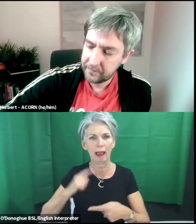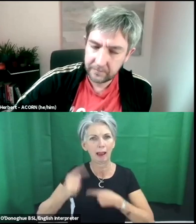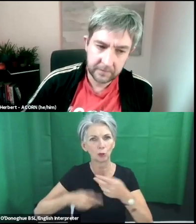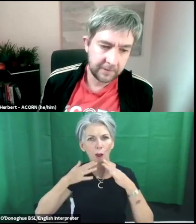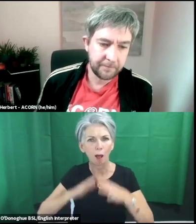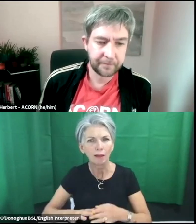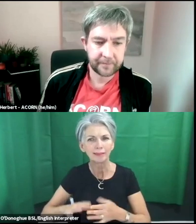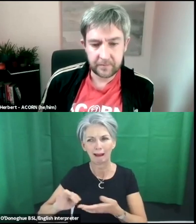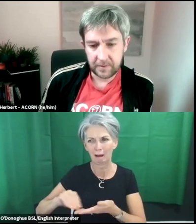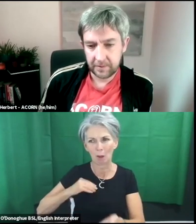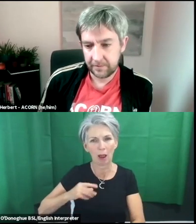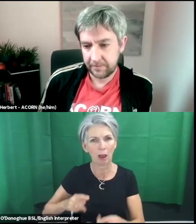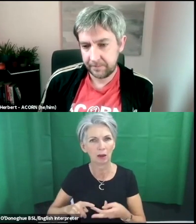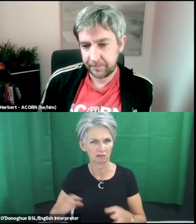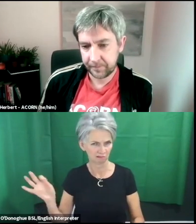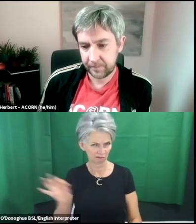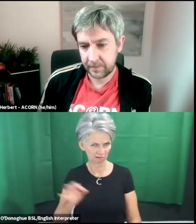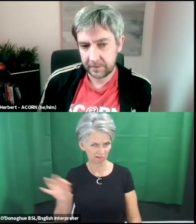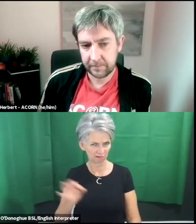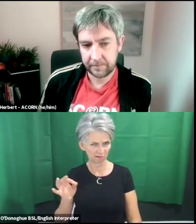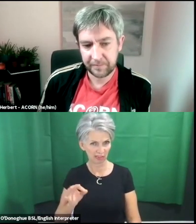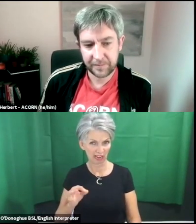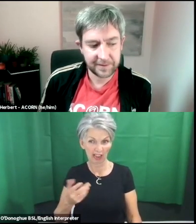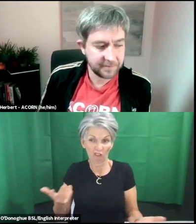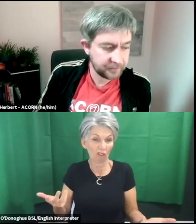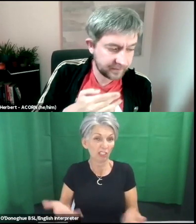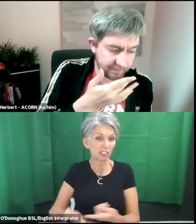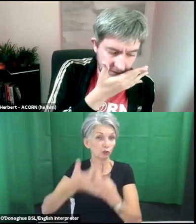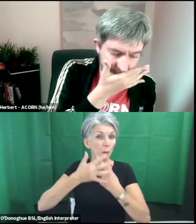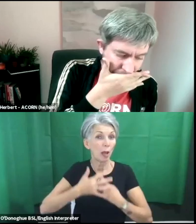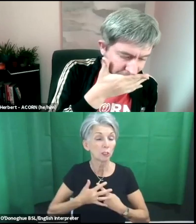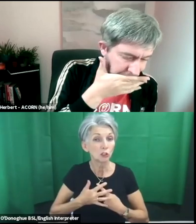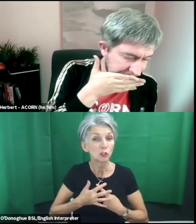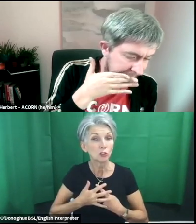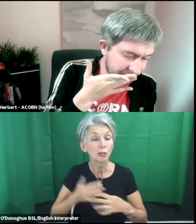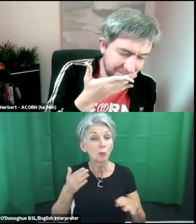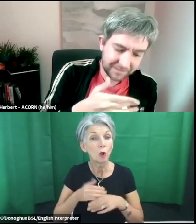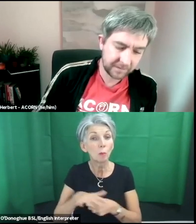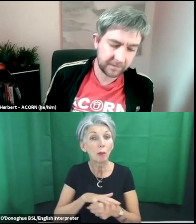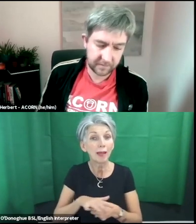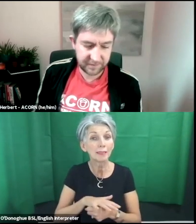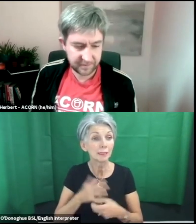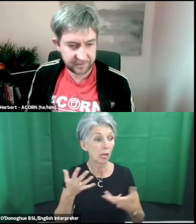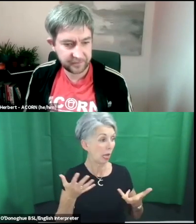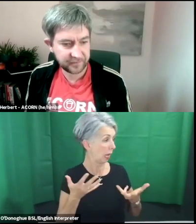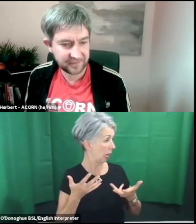Yeah, anything. If you're discriminated in the workplace, you can't bring your employer to